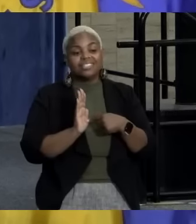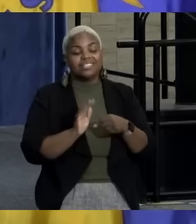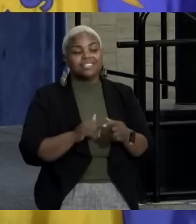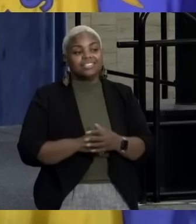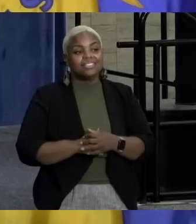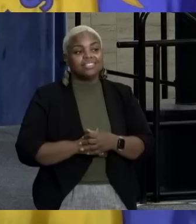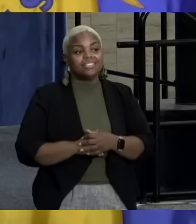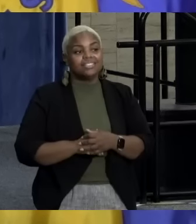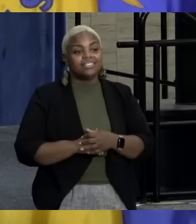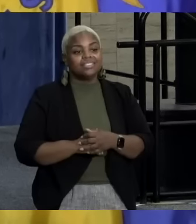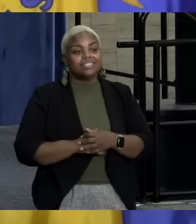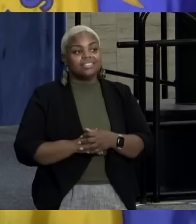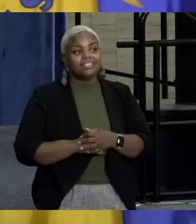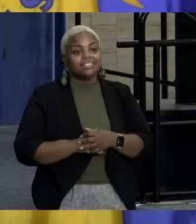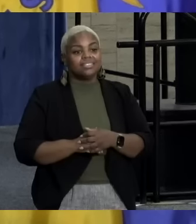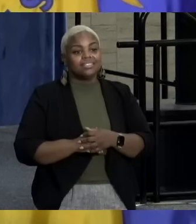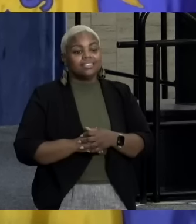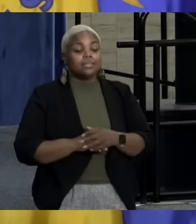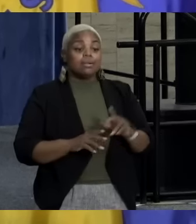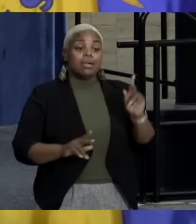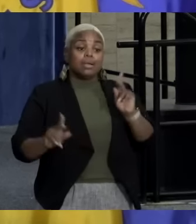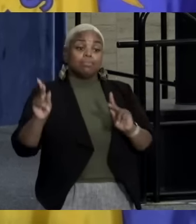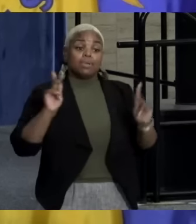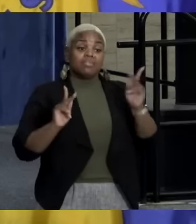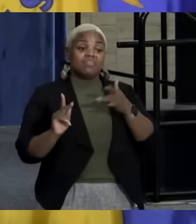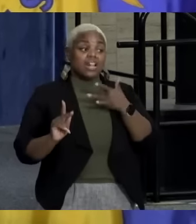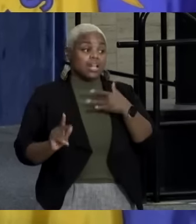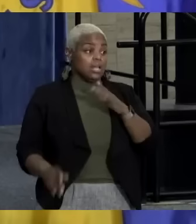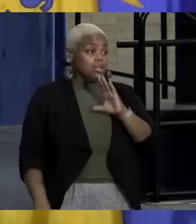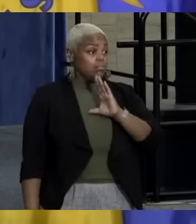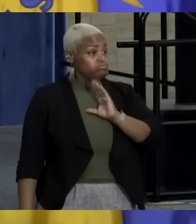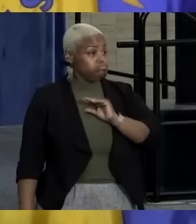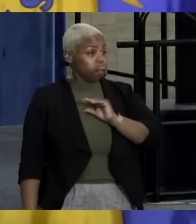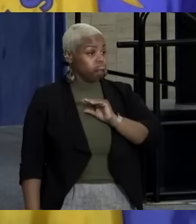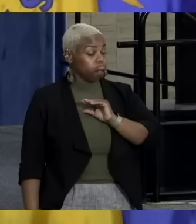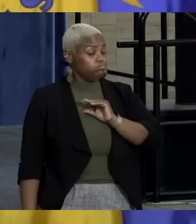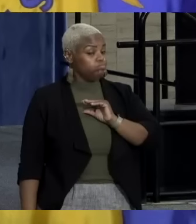Look, people have felt demoralized in this field. We've made almost no progress in